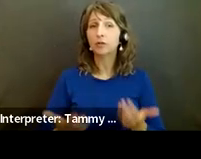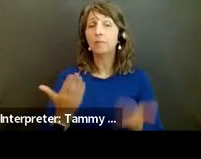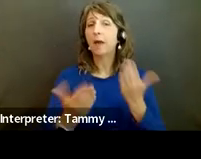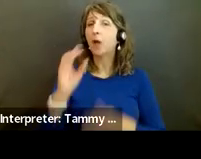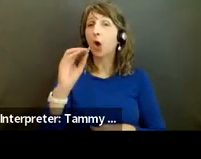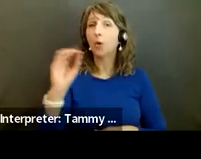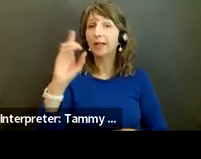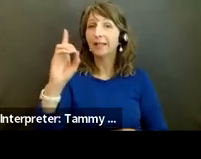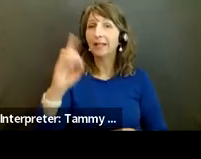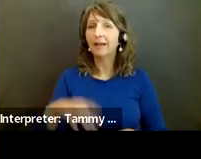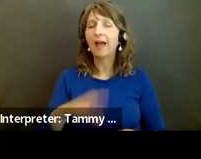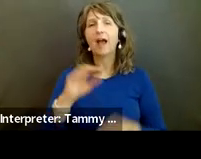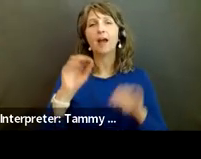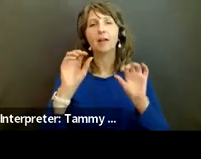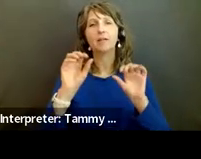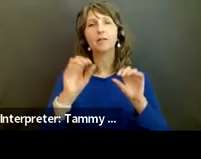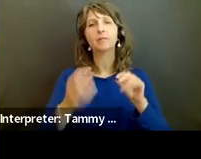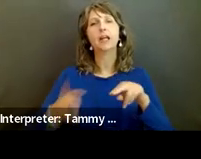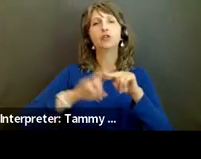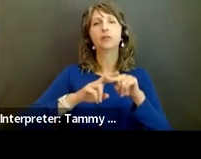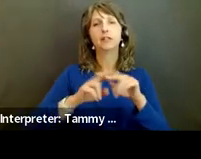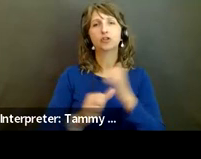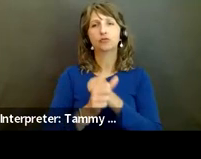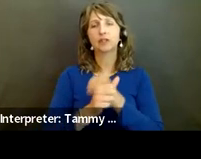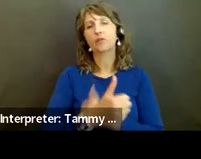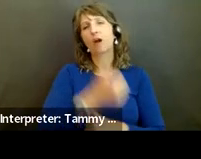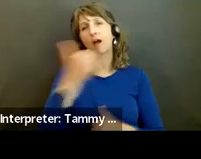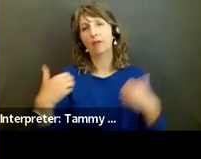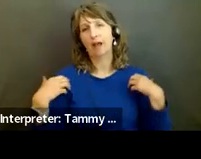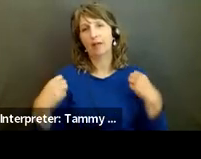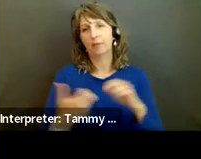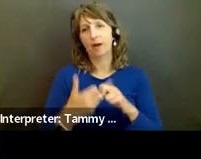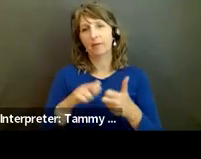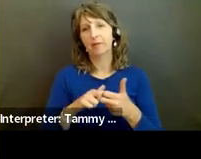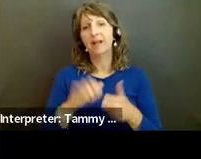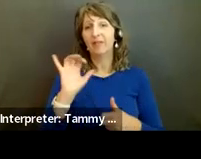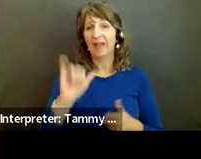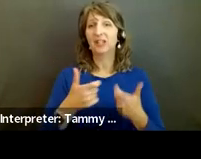So that's a huge problem in New Orleans as it is, I think, in the rest of the country.